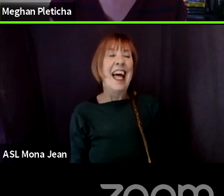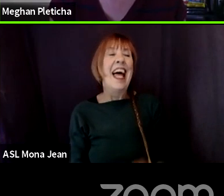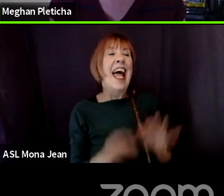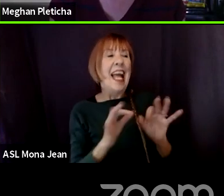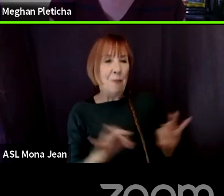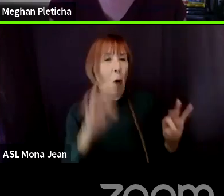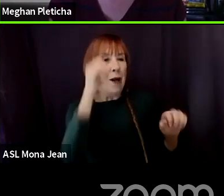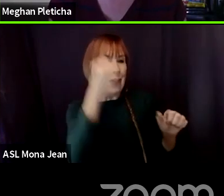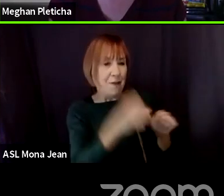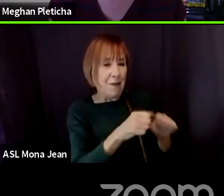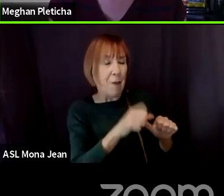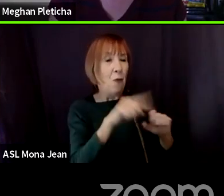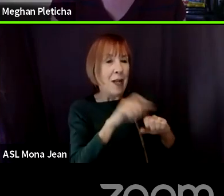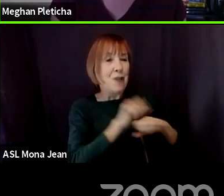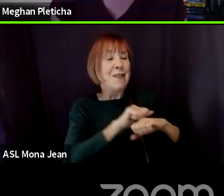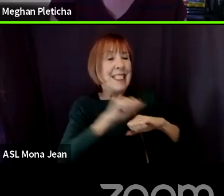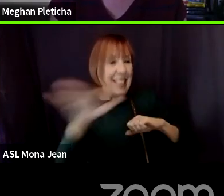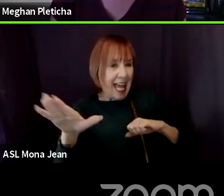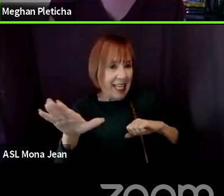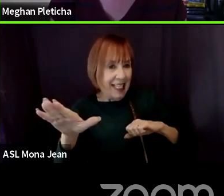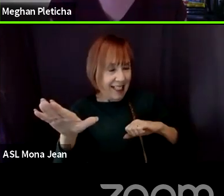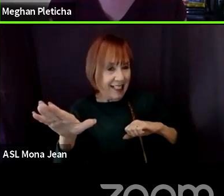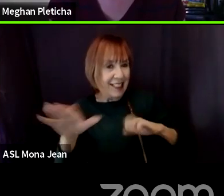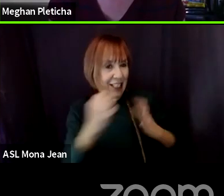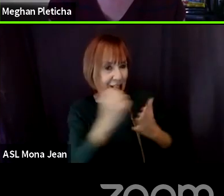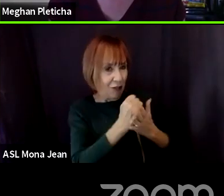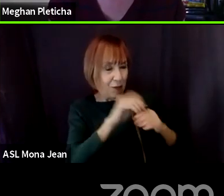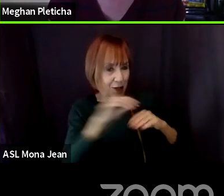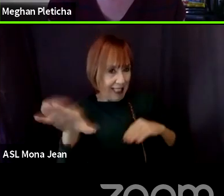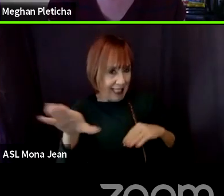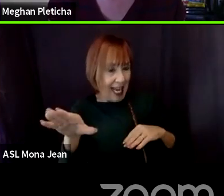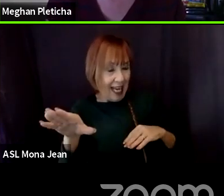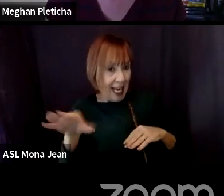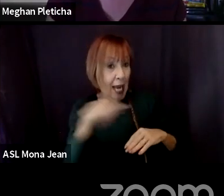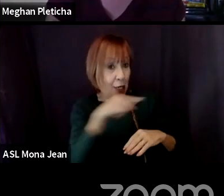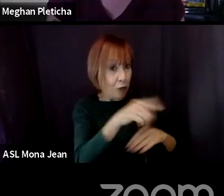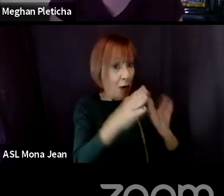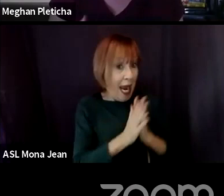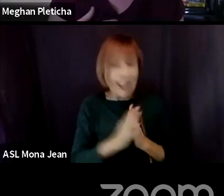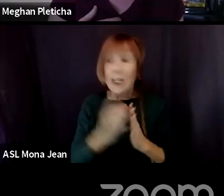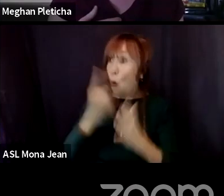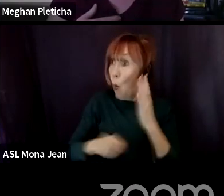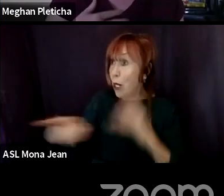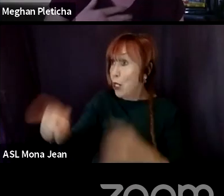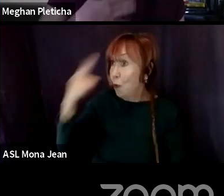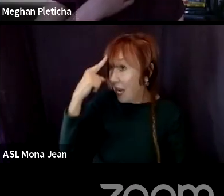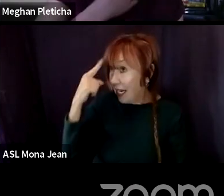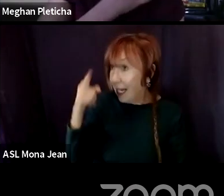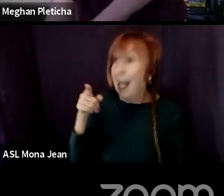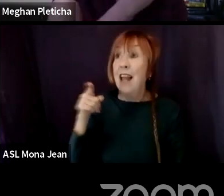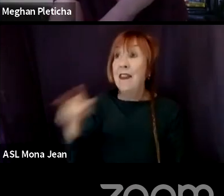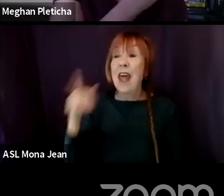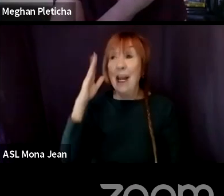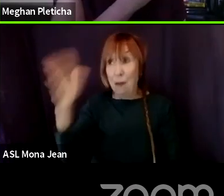and you ask for what they think they're going to tell you what they think. Yeah. So-- I would rephrase that.